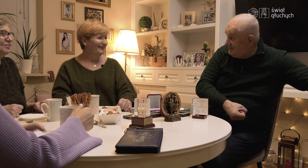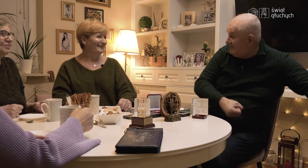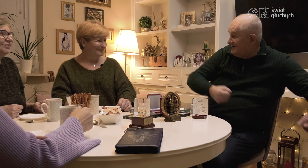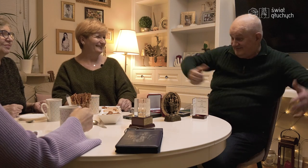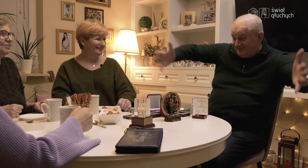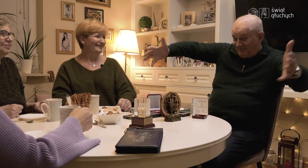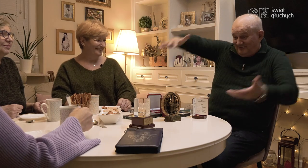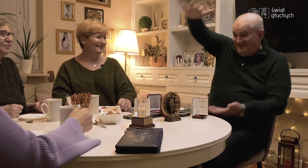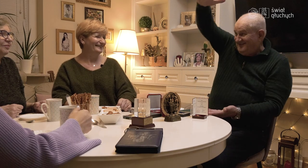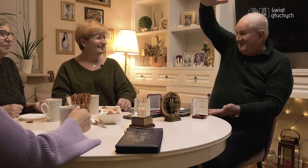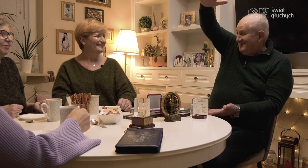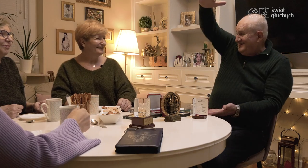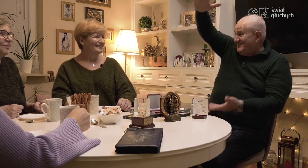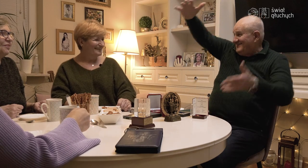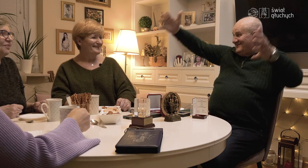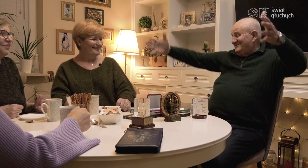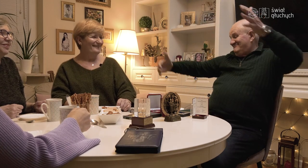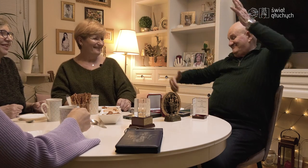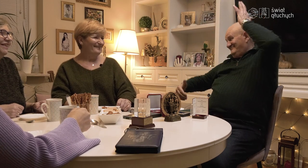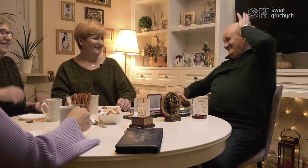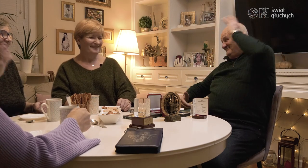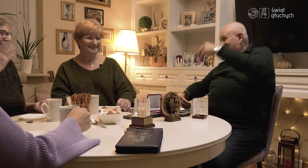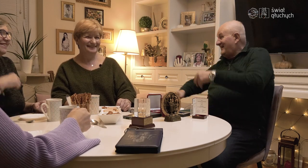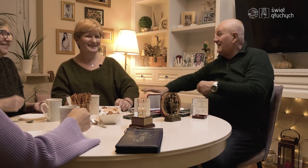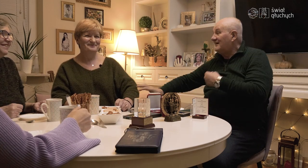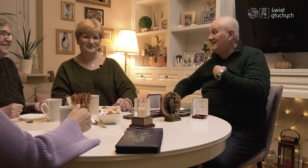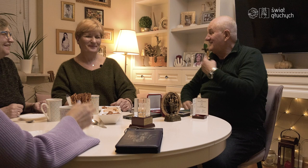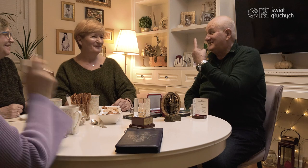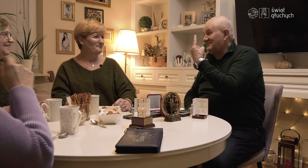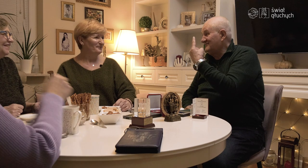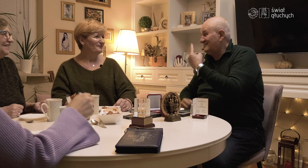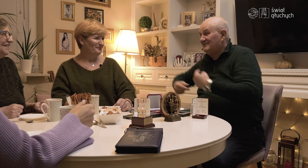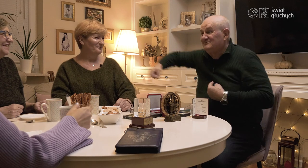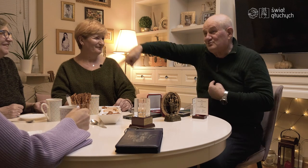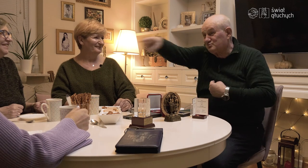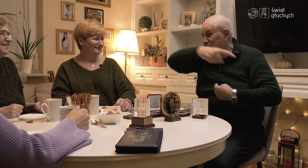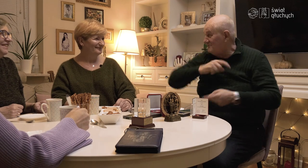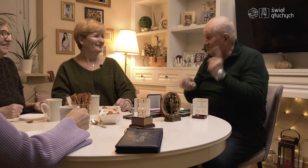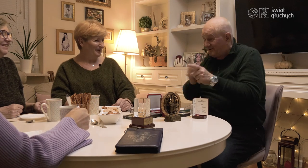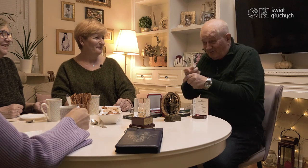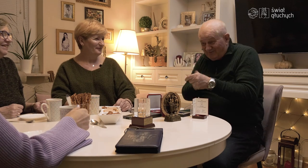[Tadeusz]: For example, we had a huge crate of potatoes to peel. I wouldn't have been able to do it myself, but there were several of us,